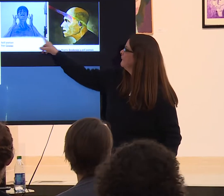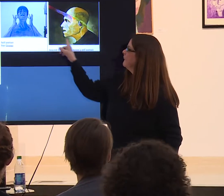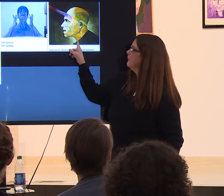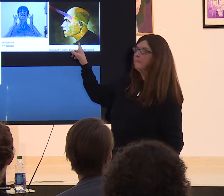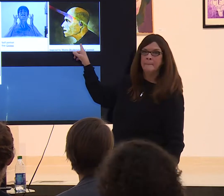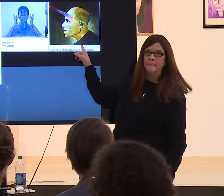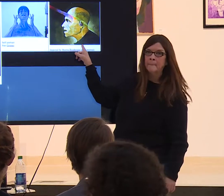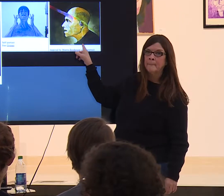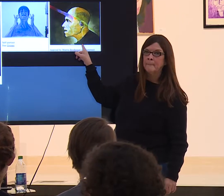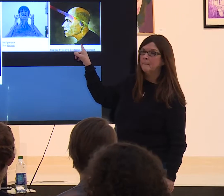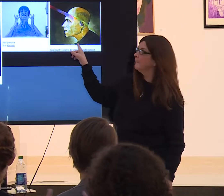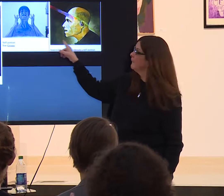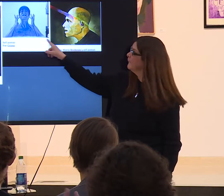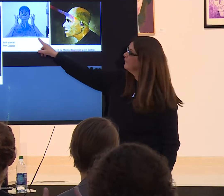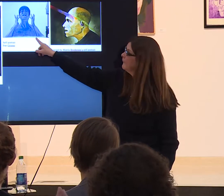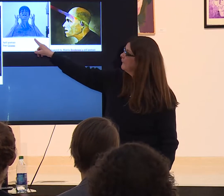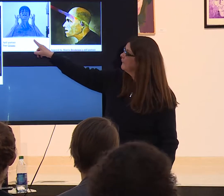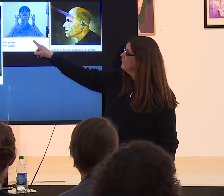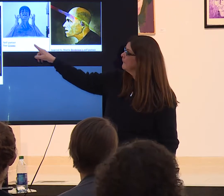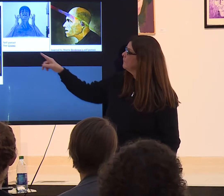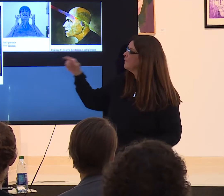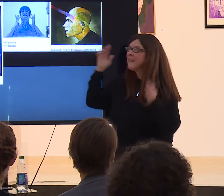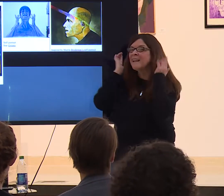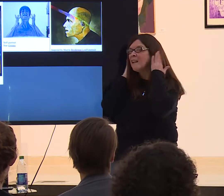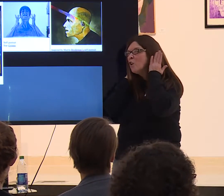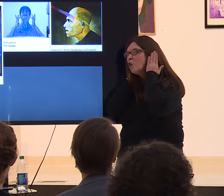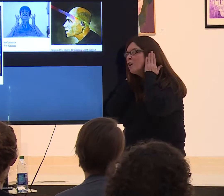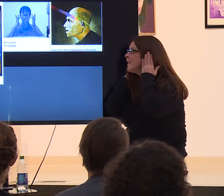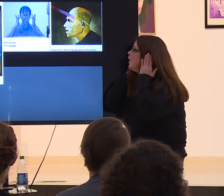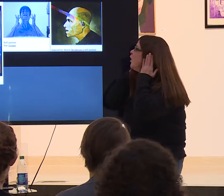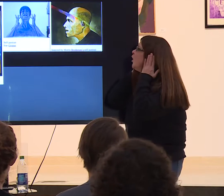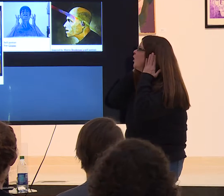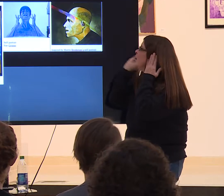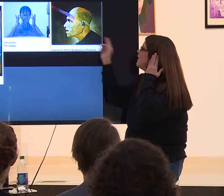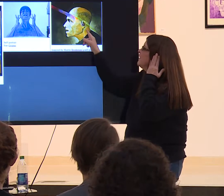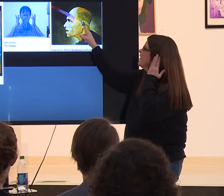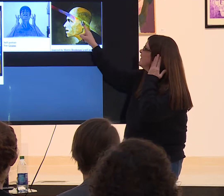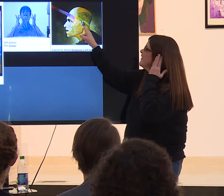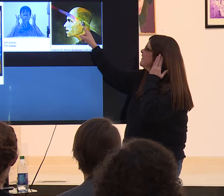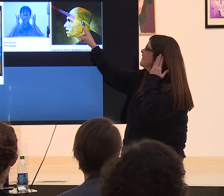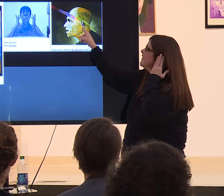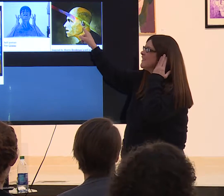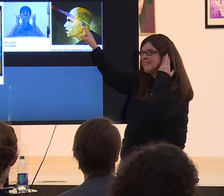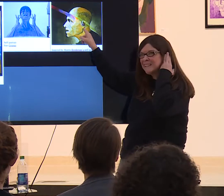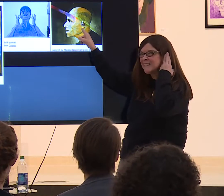Same thing over here; you see Morris' work on the right,